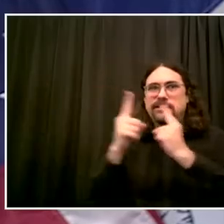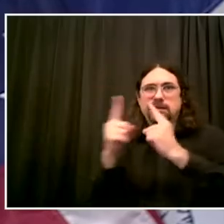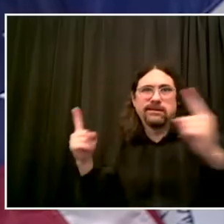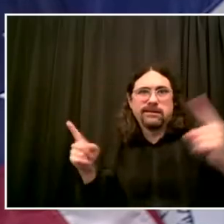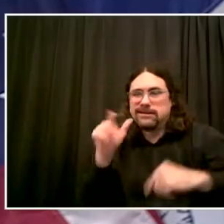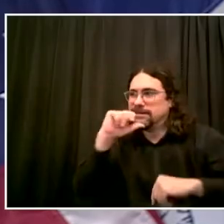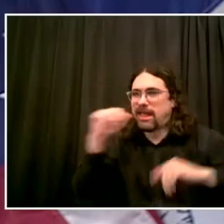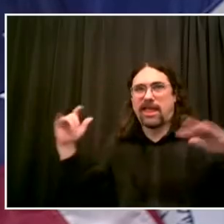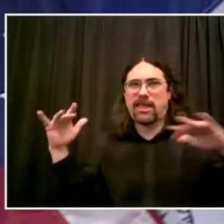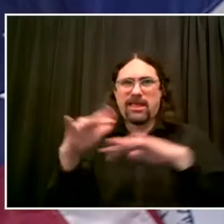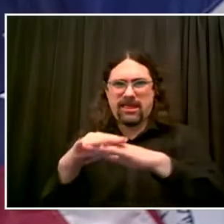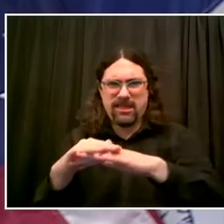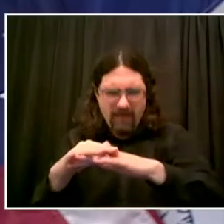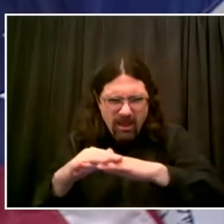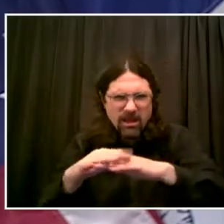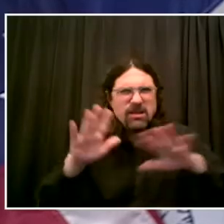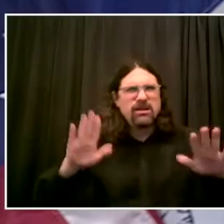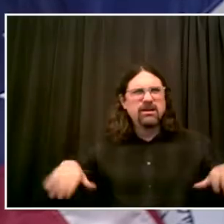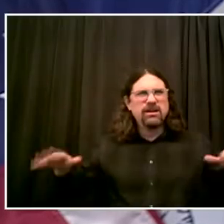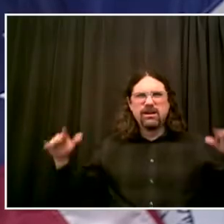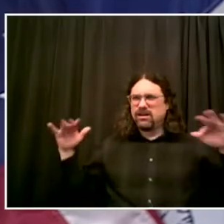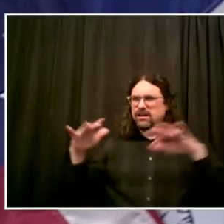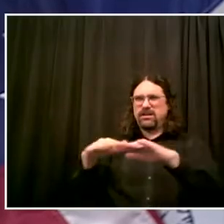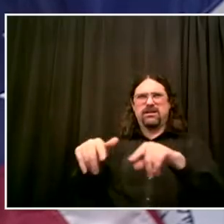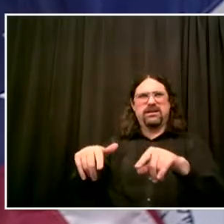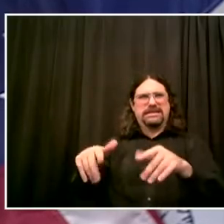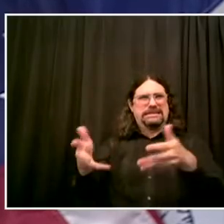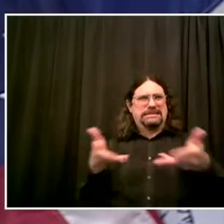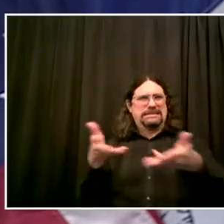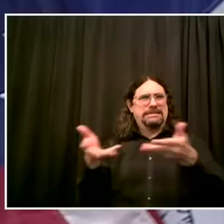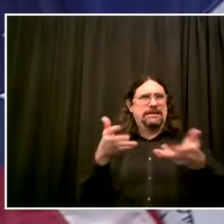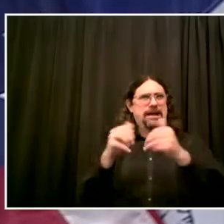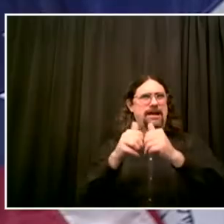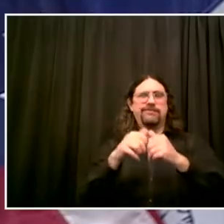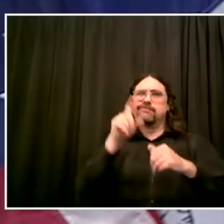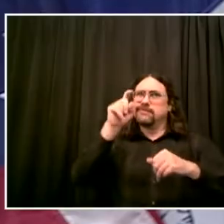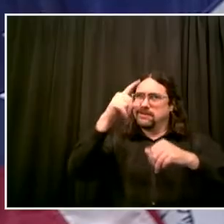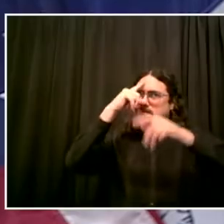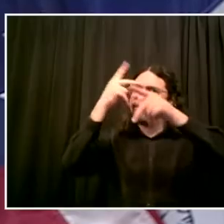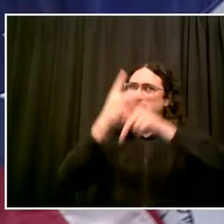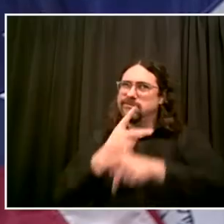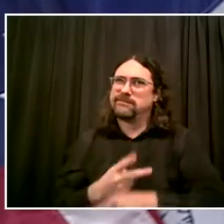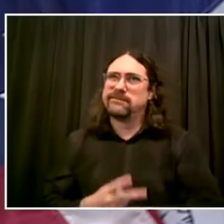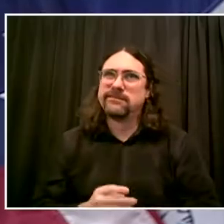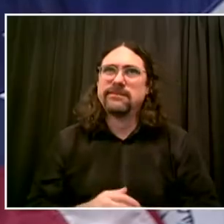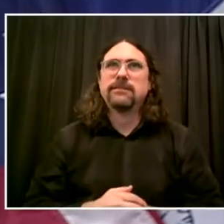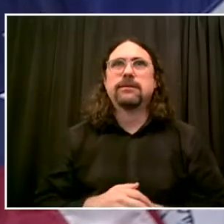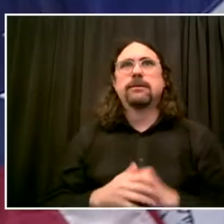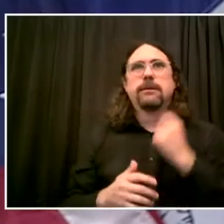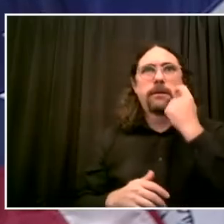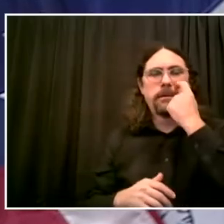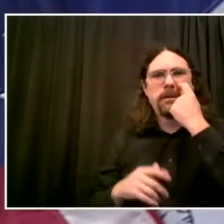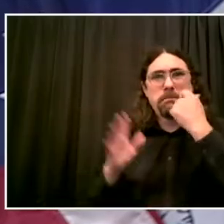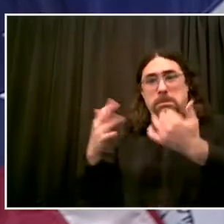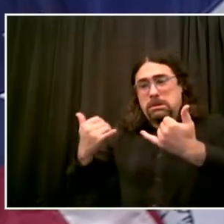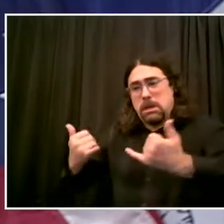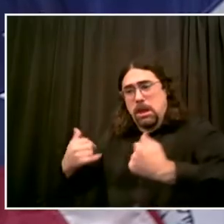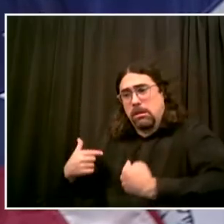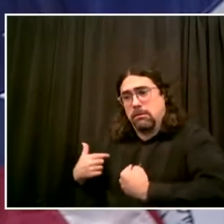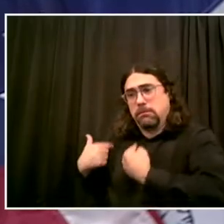WORKERS THAT